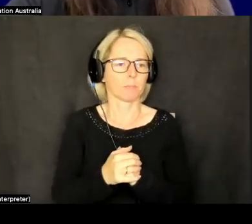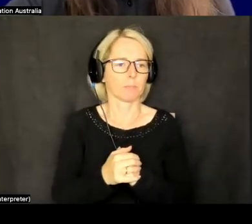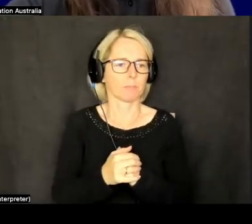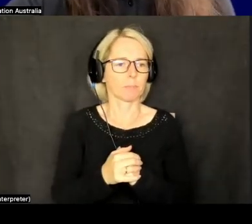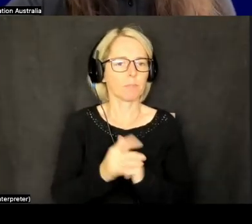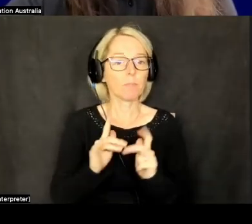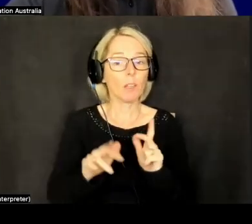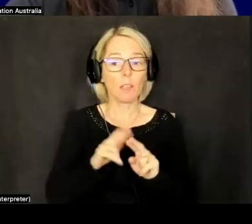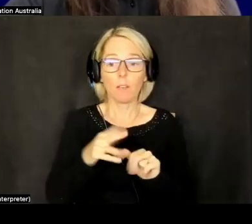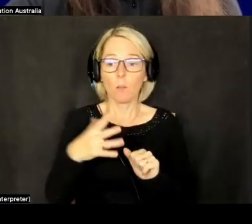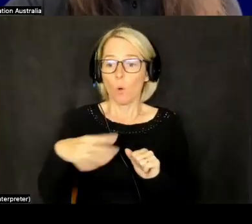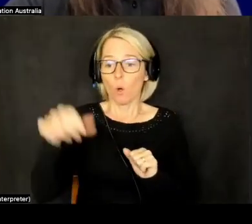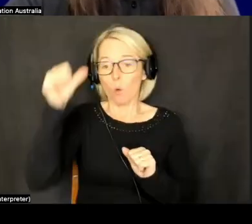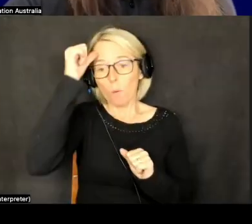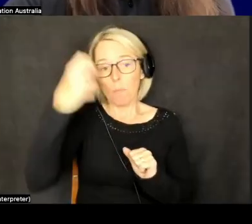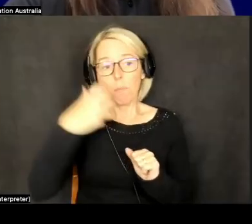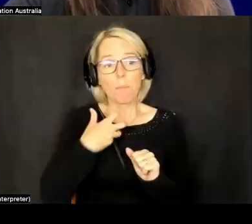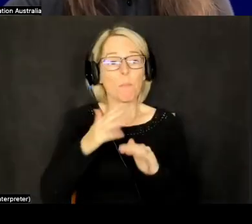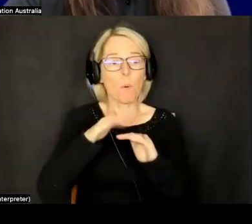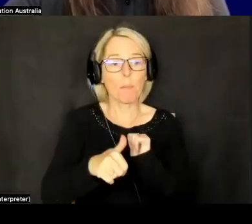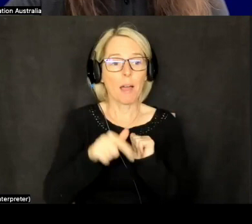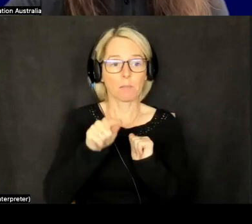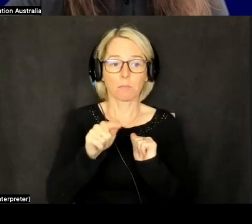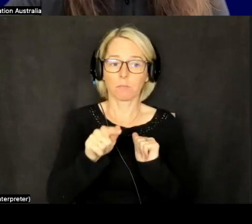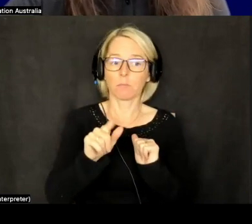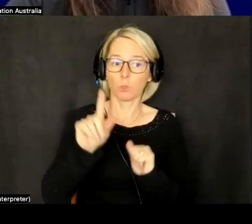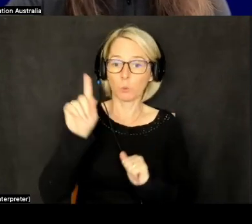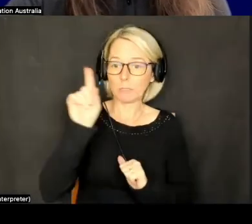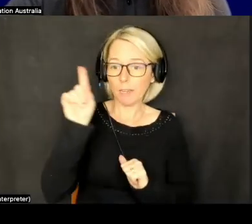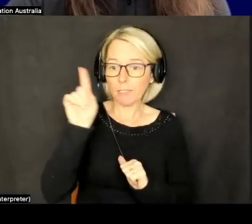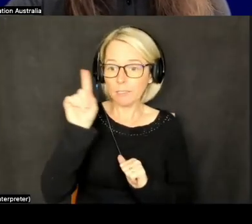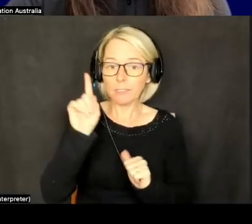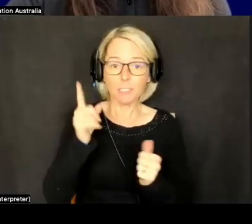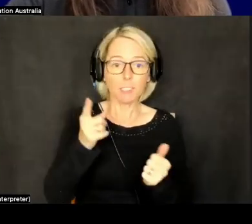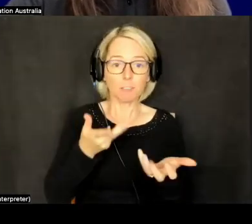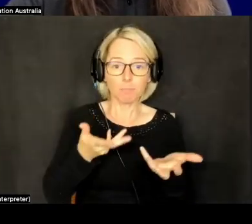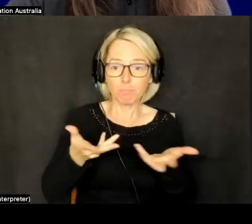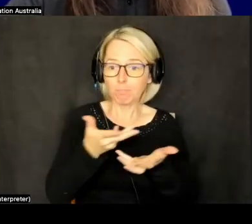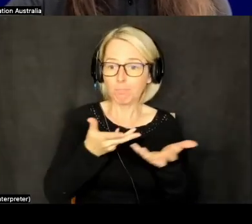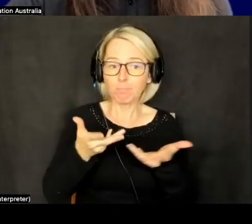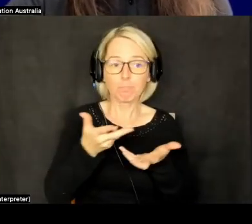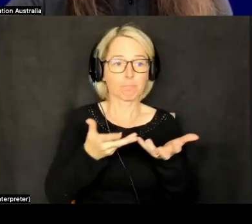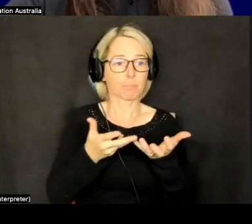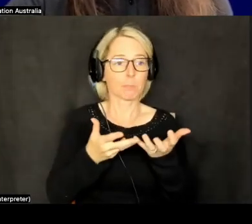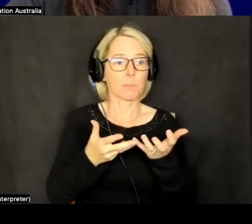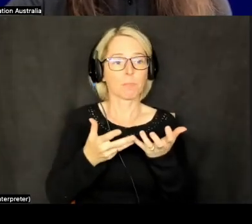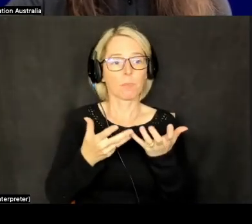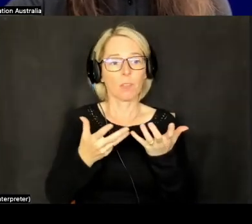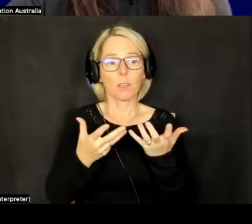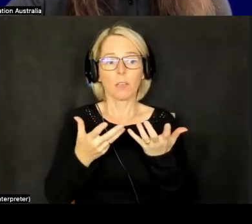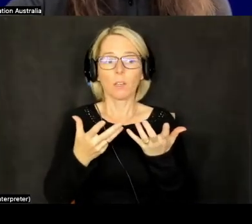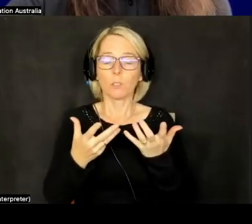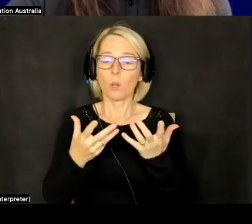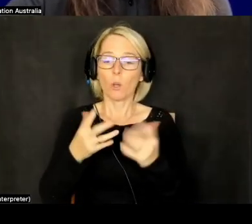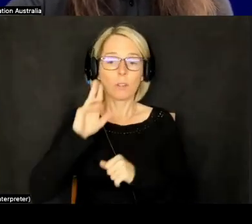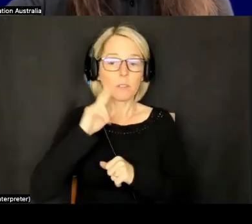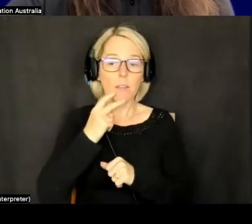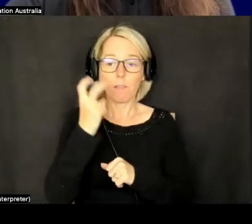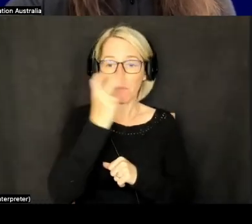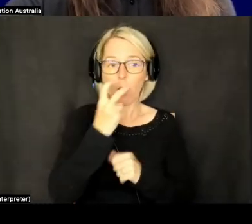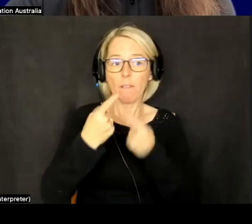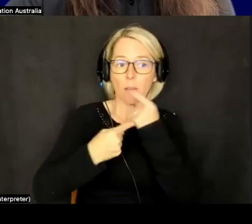some of the team members discussed today, then on the Deafblind Information Australia website,